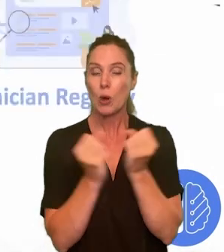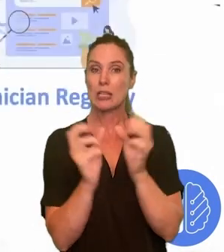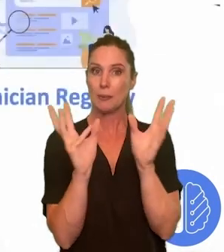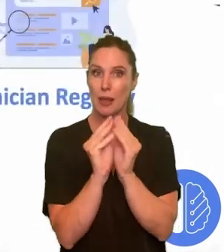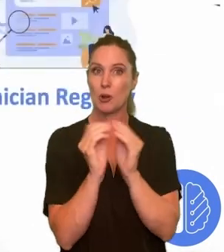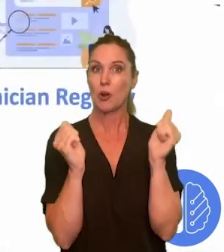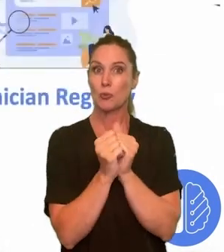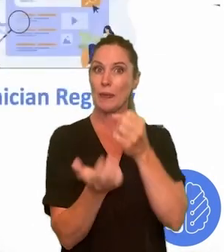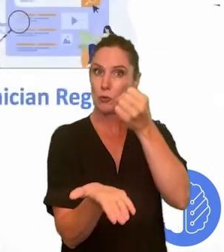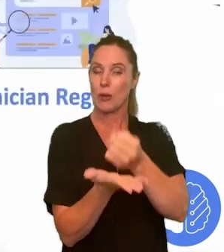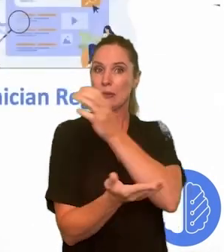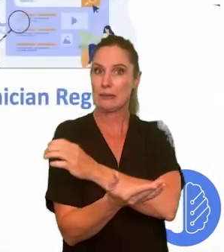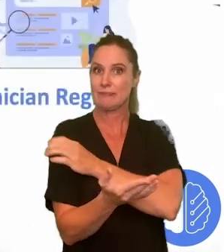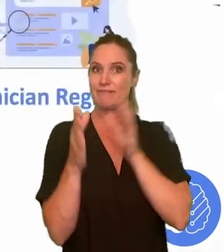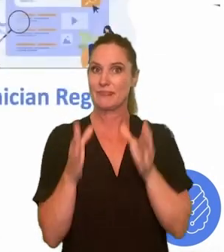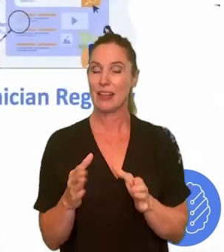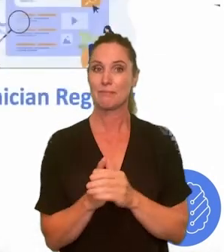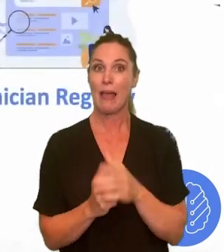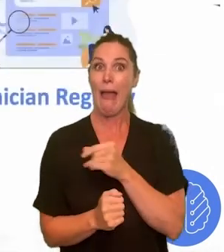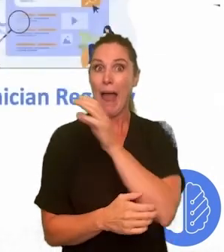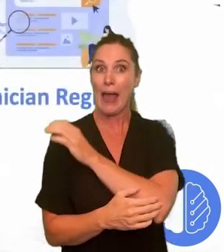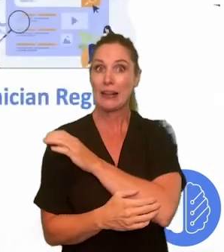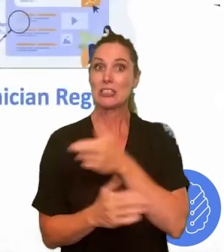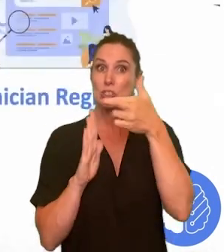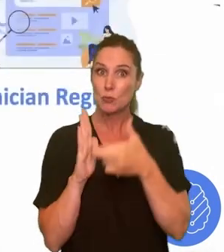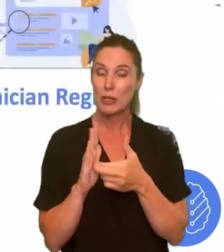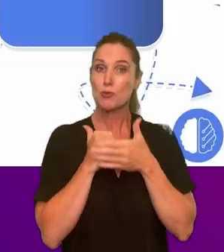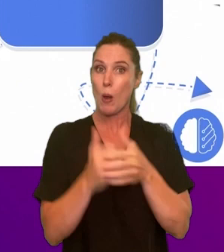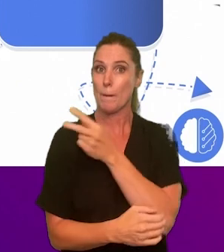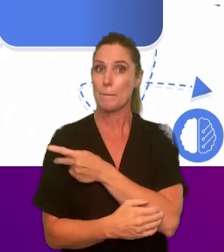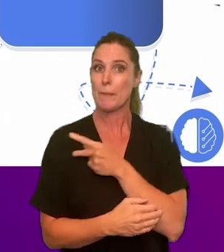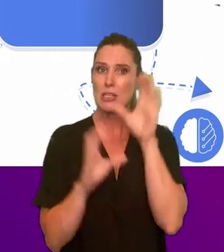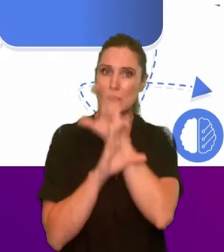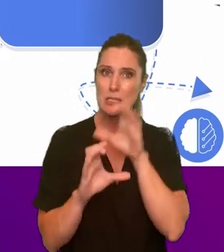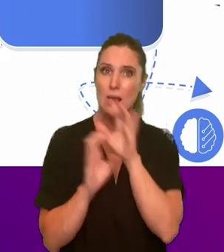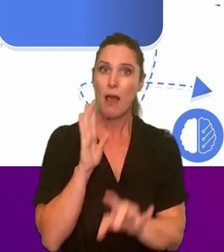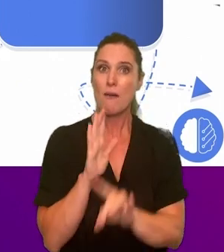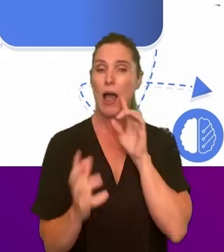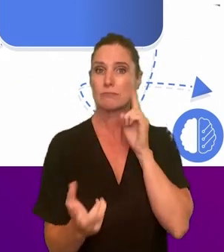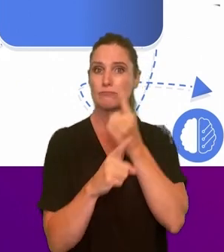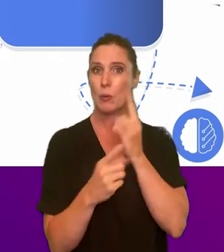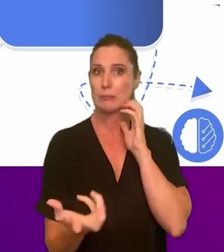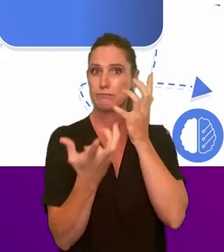and a clinician registry to help patients find the right professional. Since our incorporation 2021,